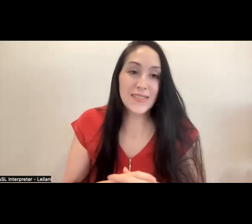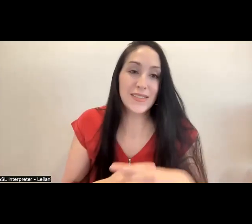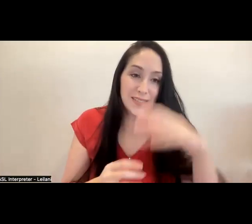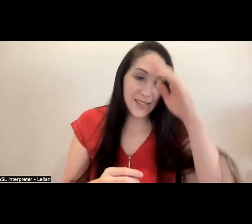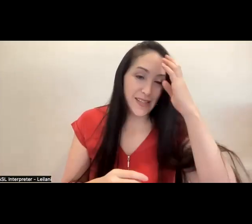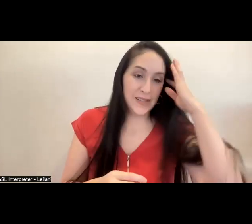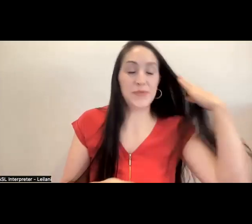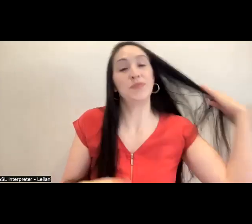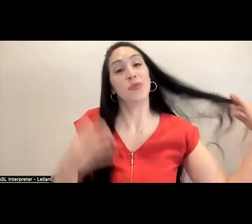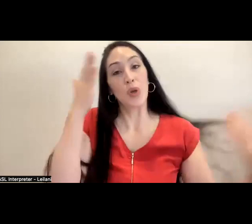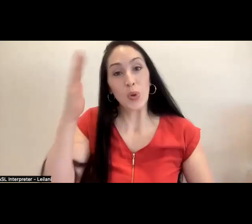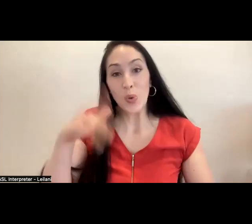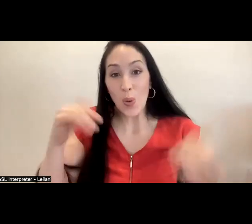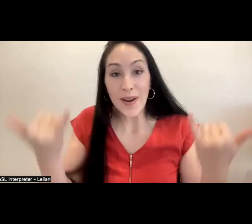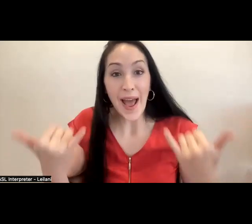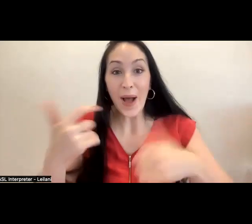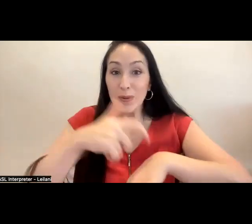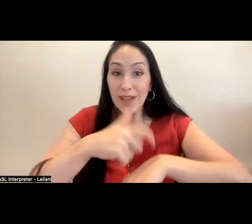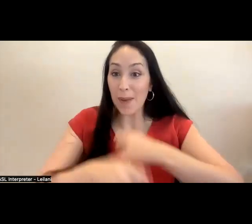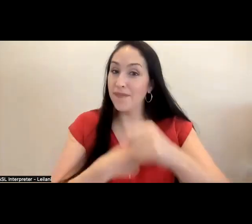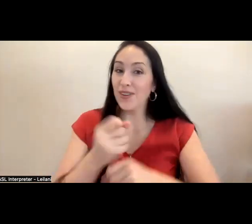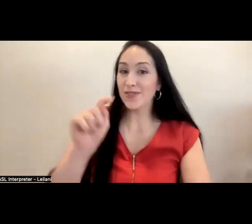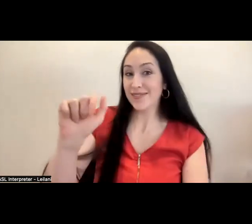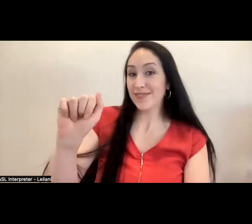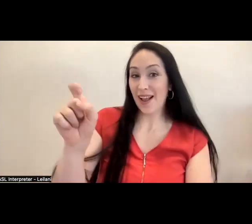11:20:37 Right. It's tax filing time. You're starting to get your W.